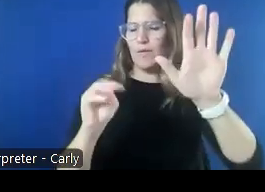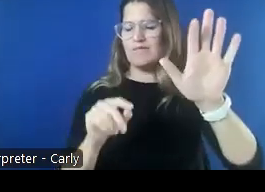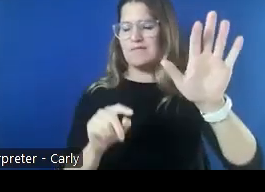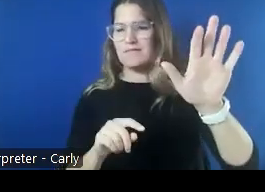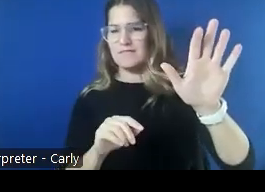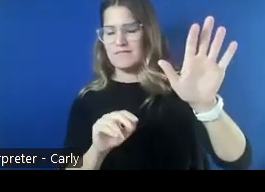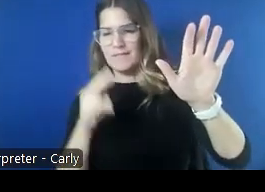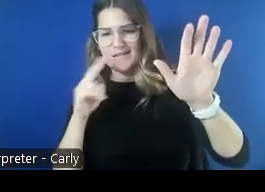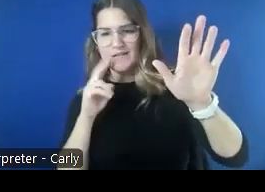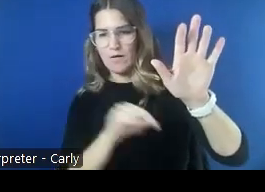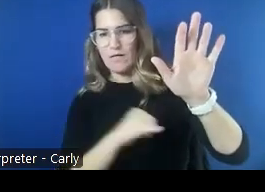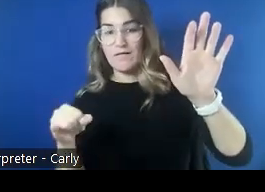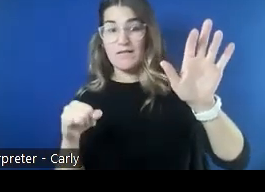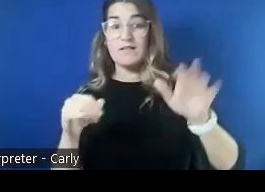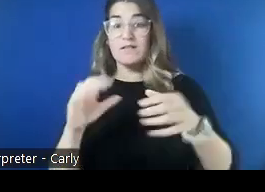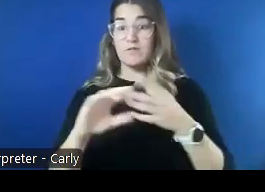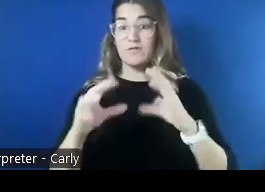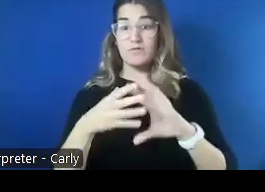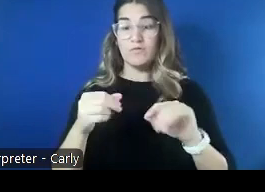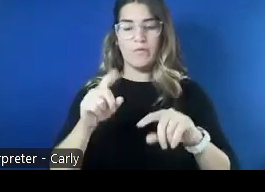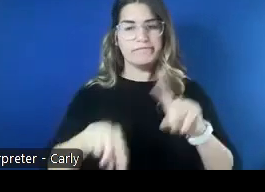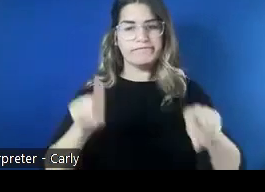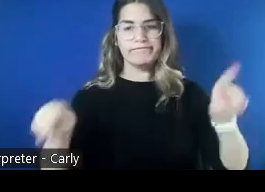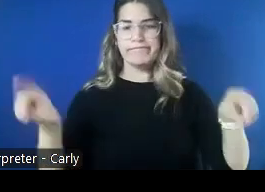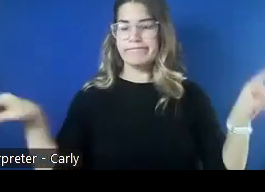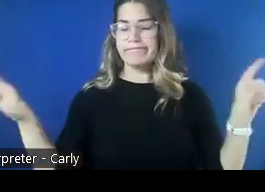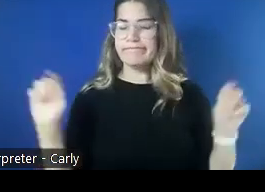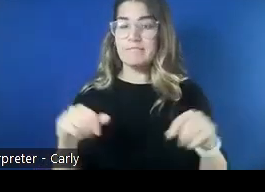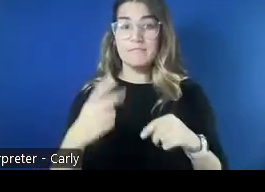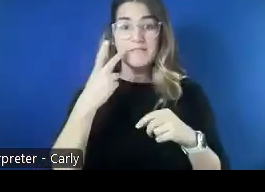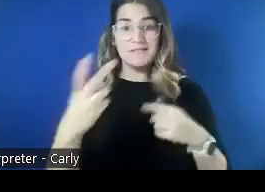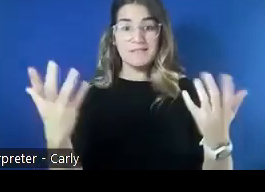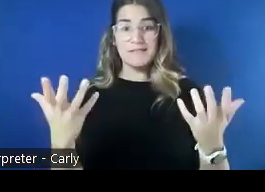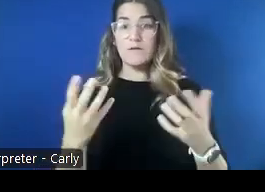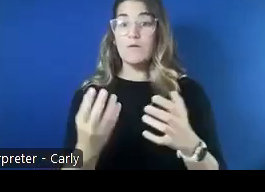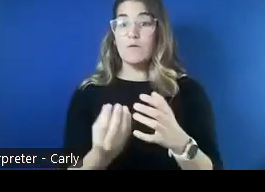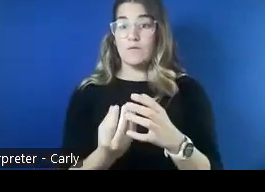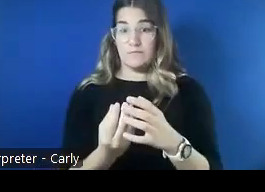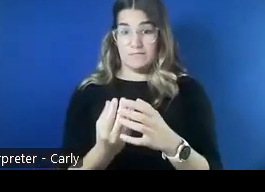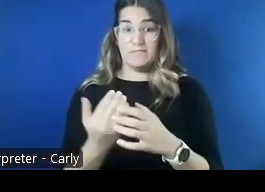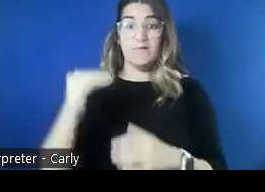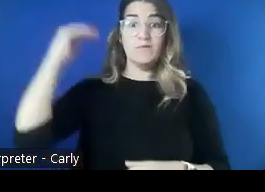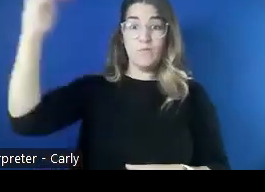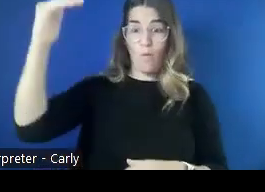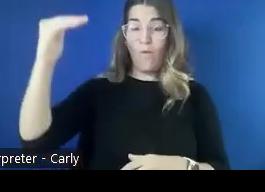varies online um but what you can see is a grownup being frisked and a little child in